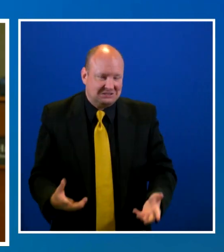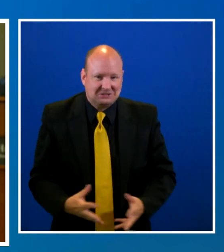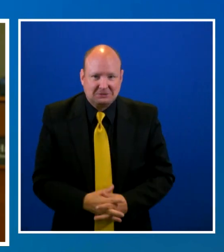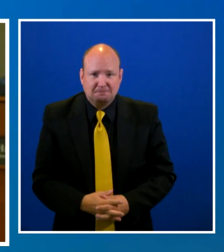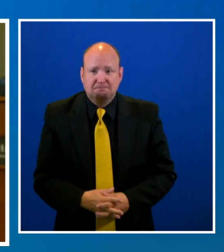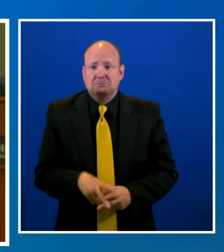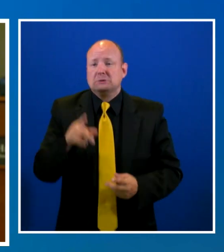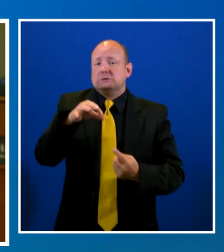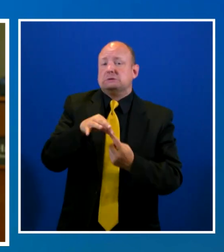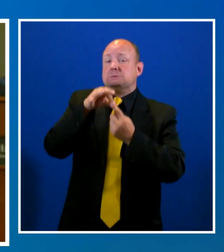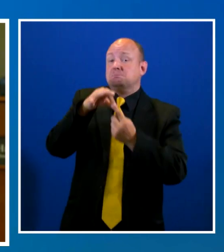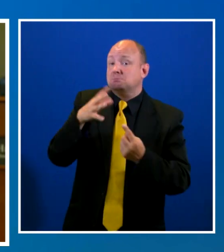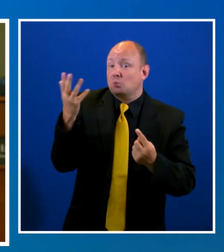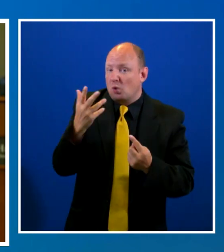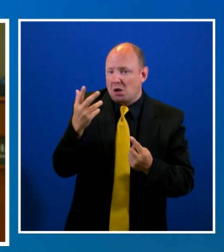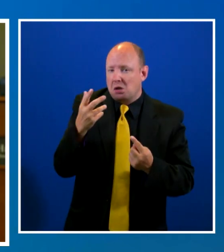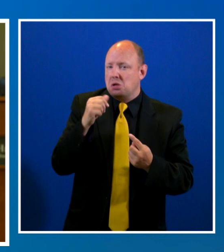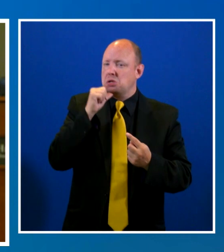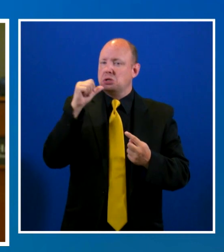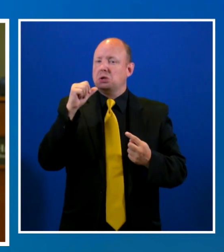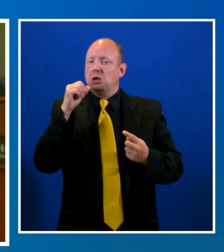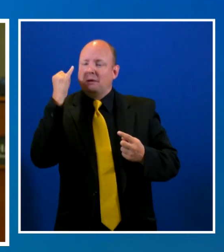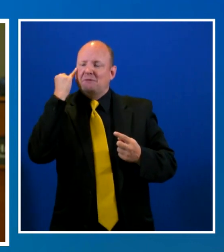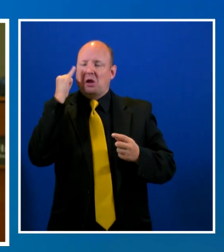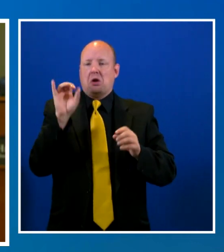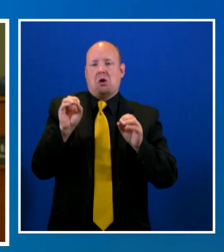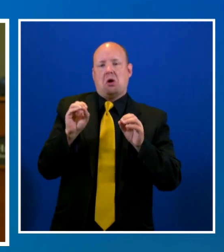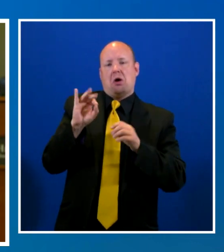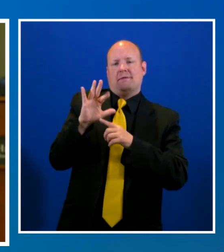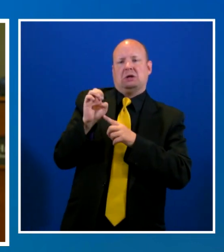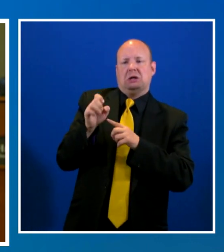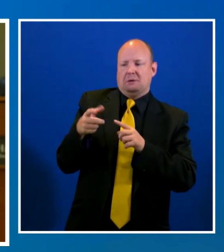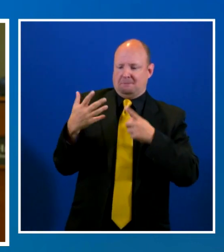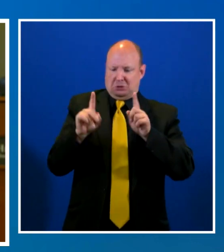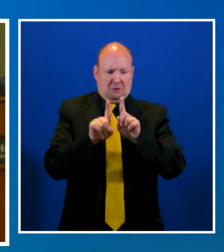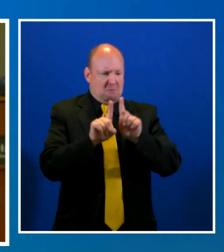the public where individuals are vaccinated and when working